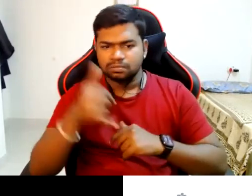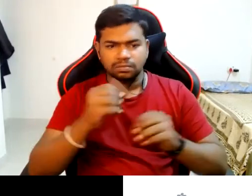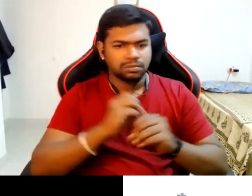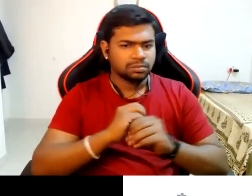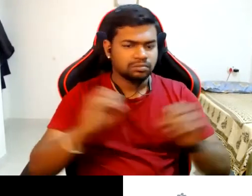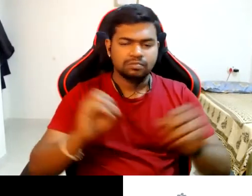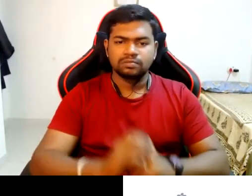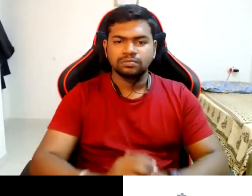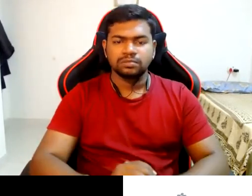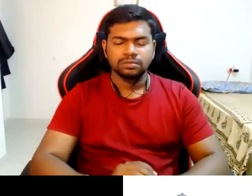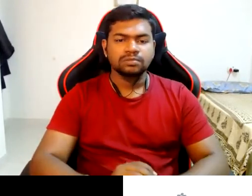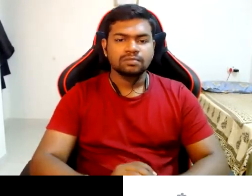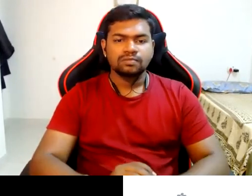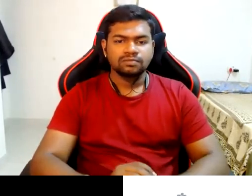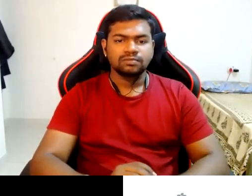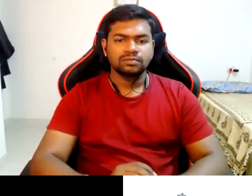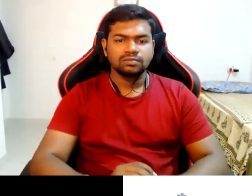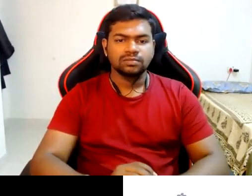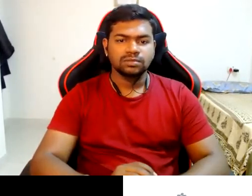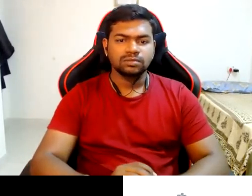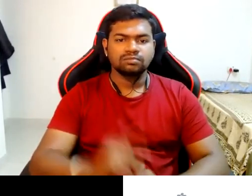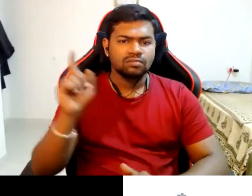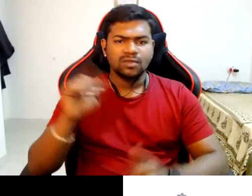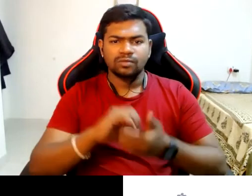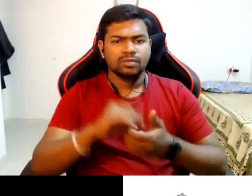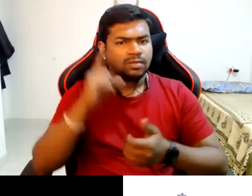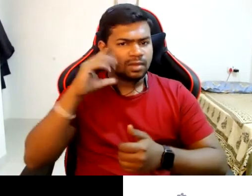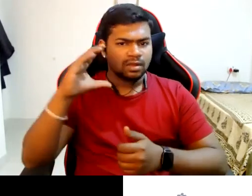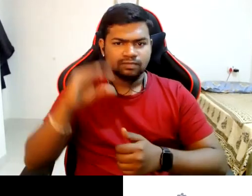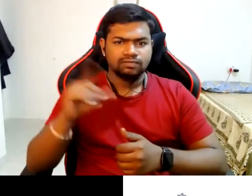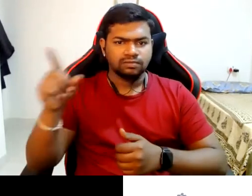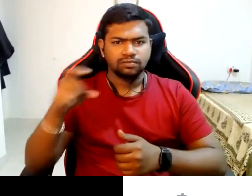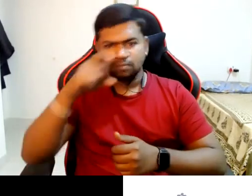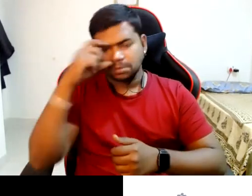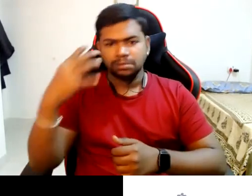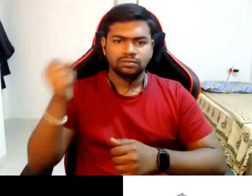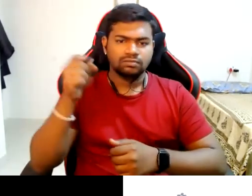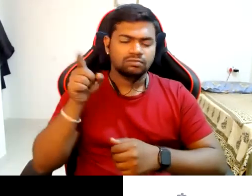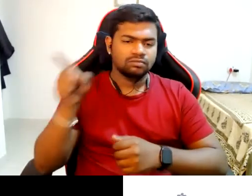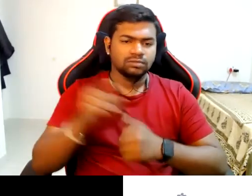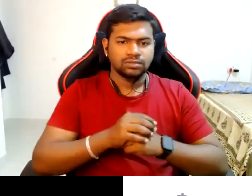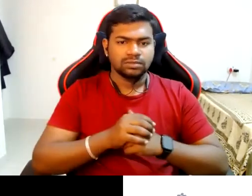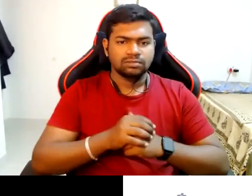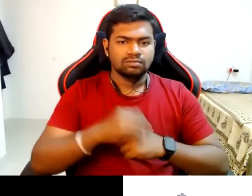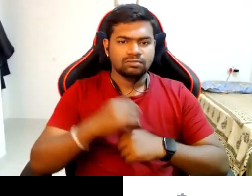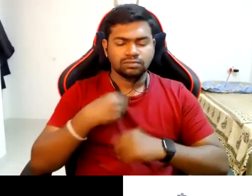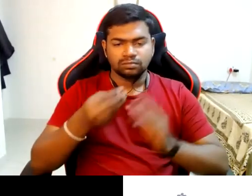So my friend, he had a lesser experience than me, still found a job and I did not even have interview scheduled.